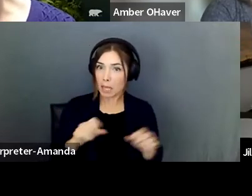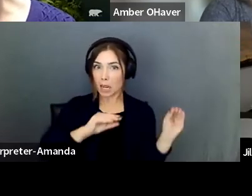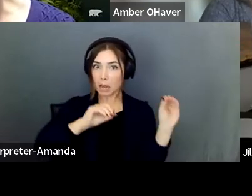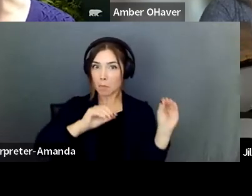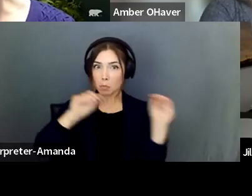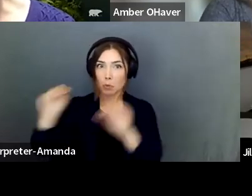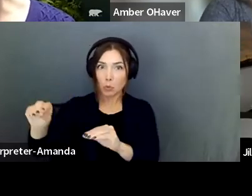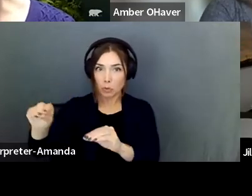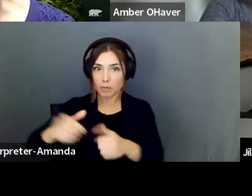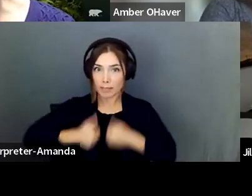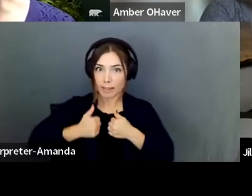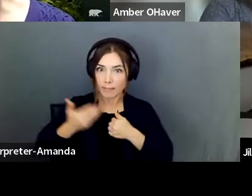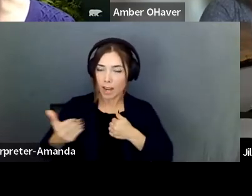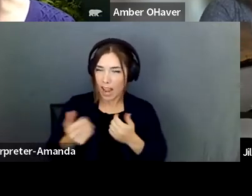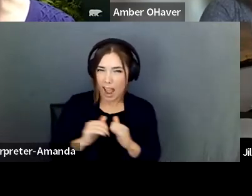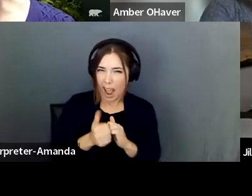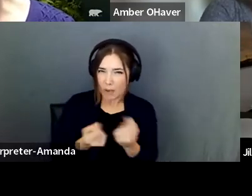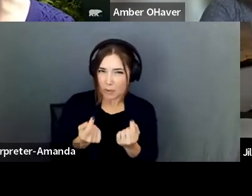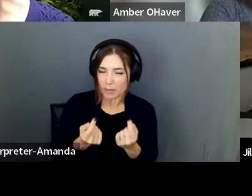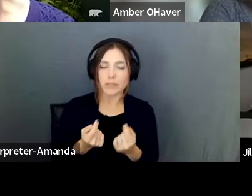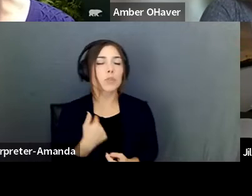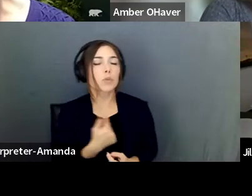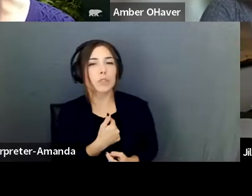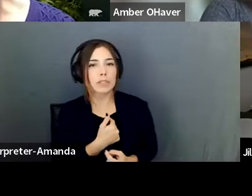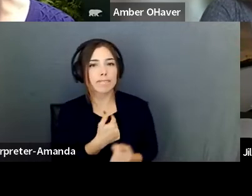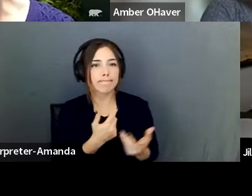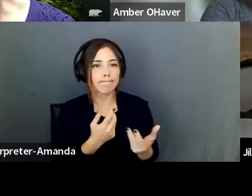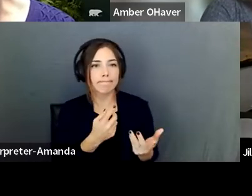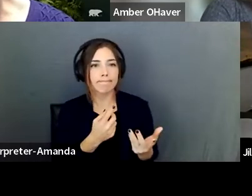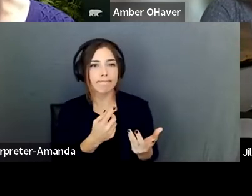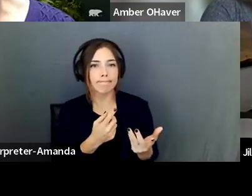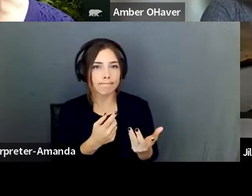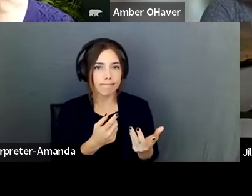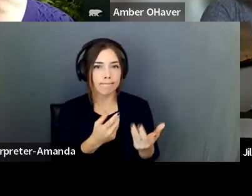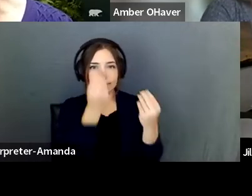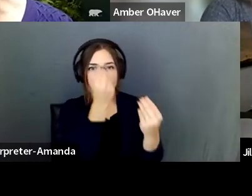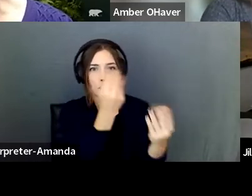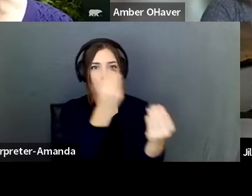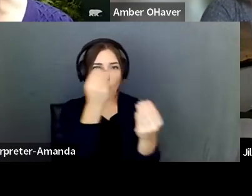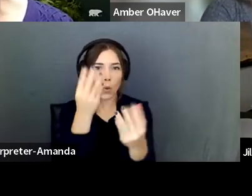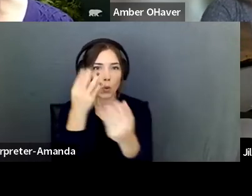So by just promoting being interactive in your community a lot of outreach and try to